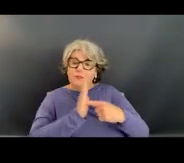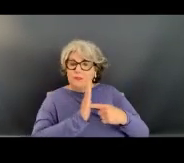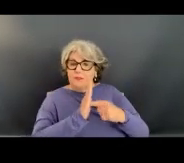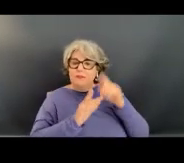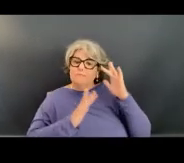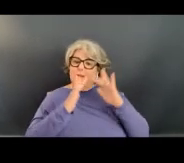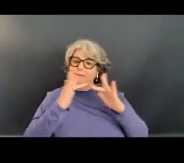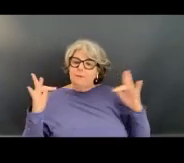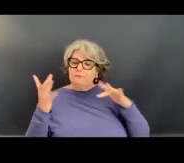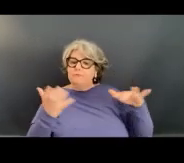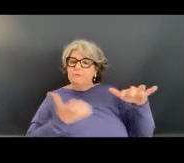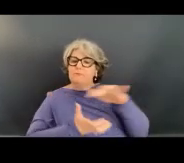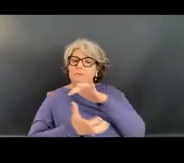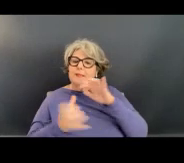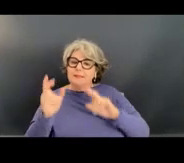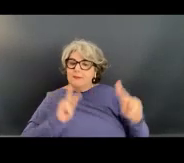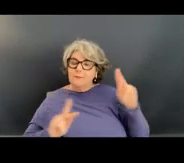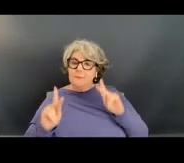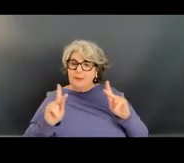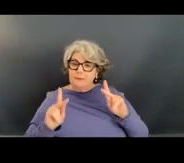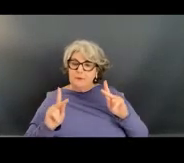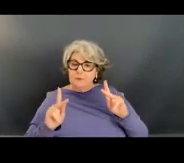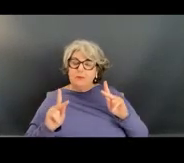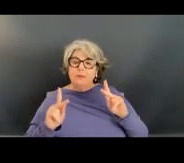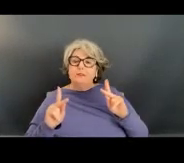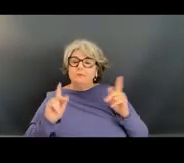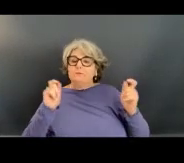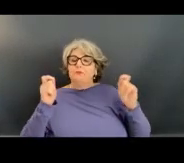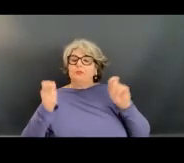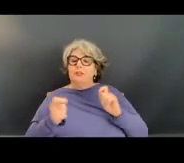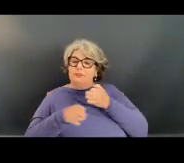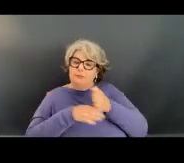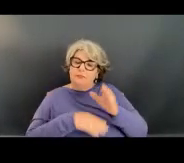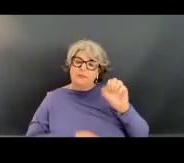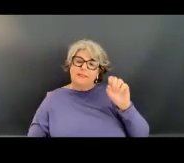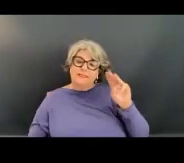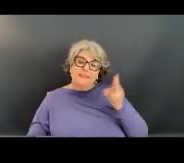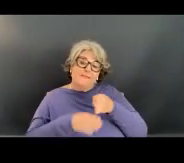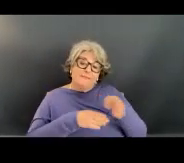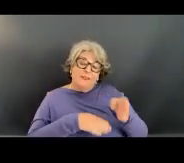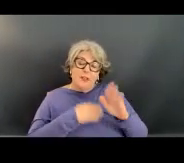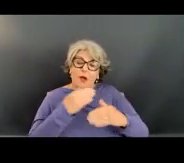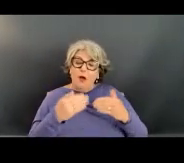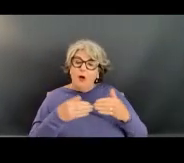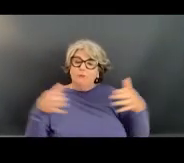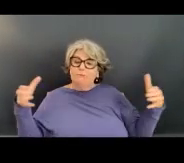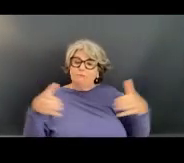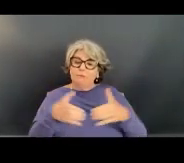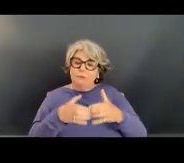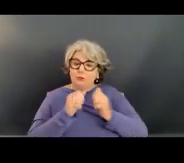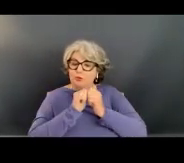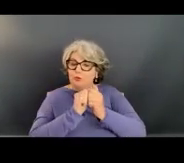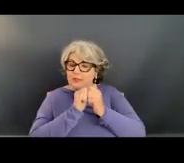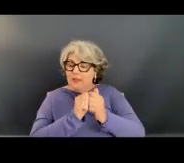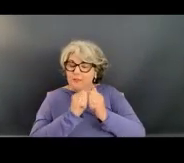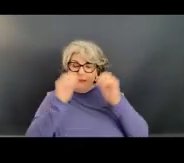diverse mix of people making waves in the STEM field. So we want to bring all these people together so that teachers